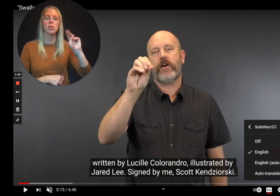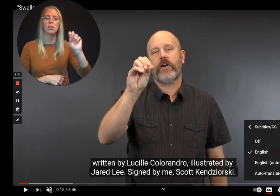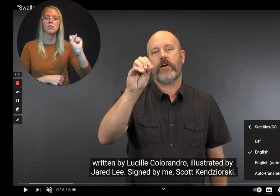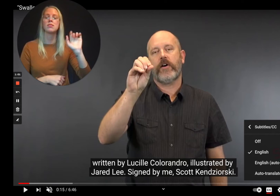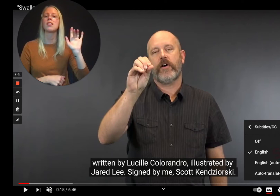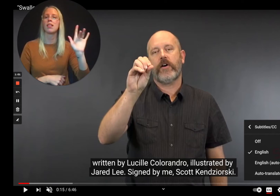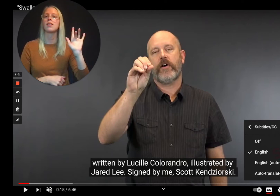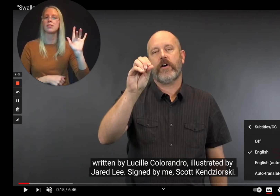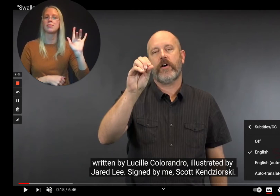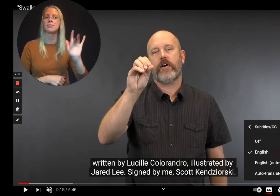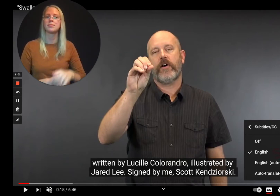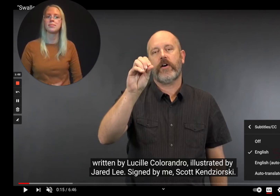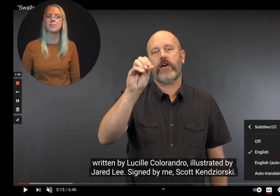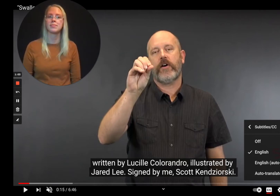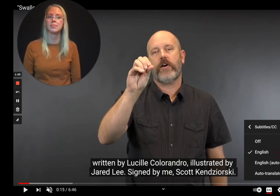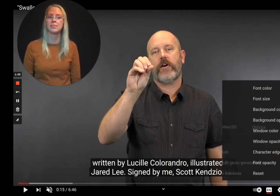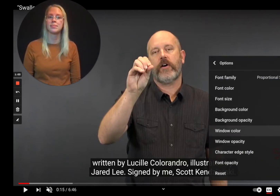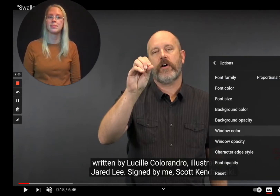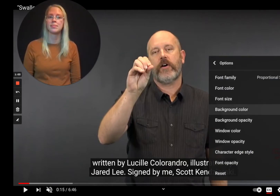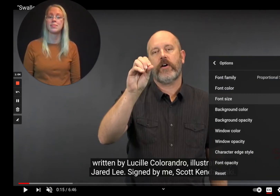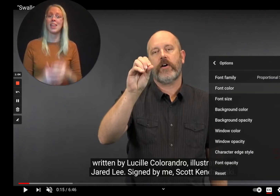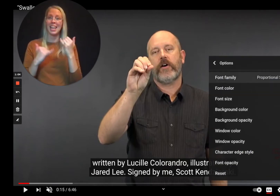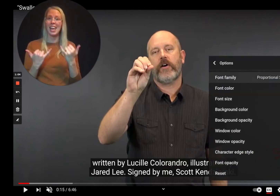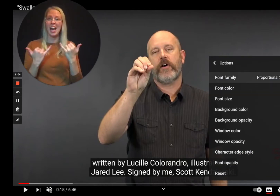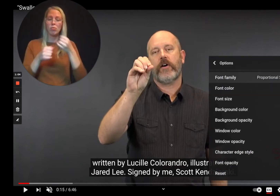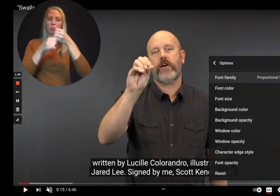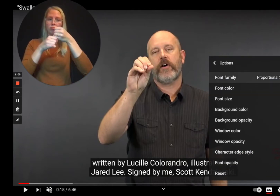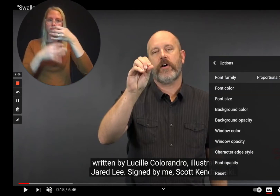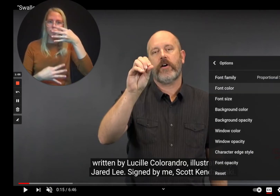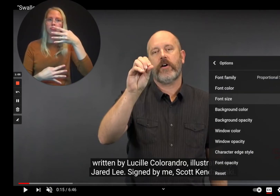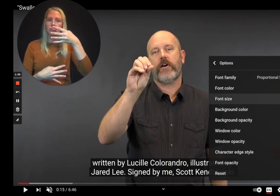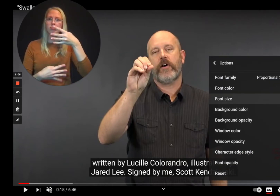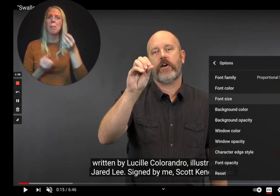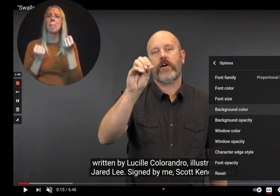Go ahead and click “options”. This opens up a huge menu of different ways